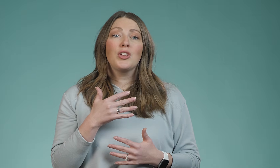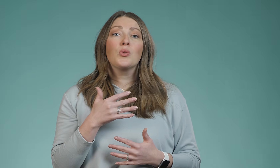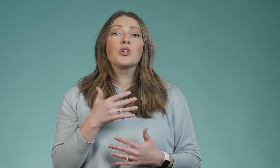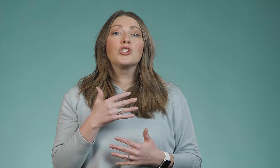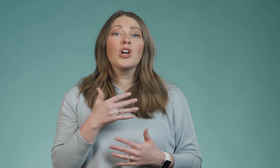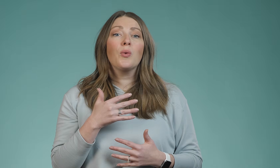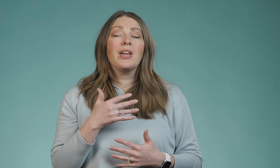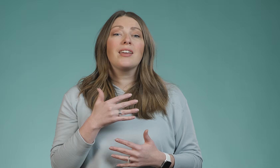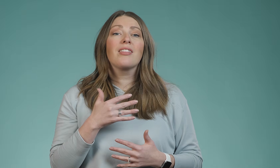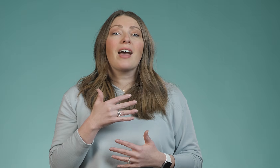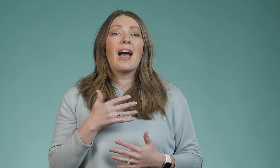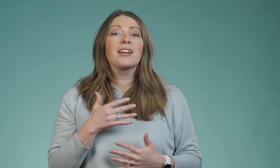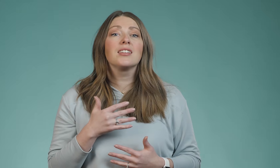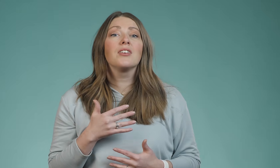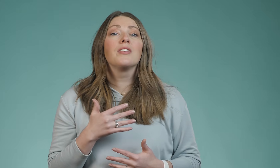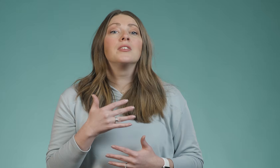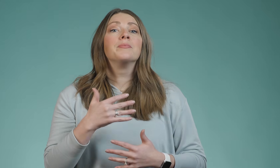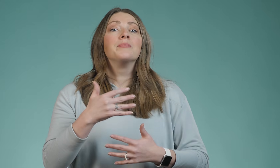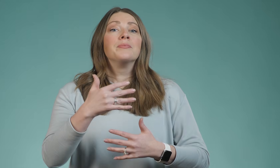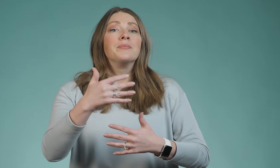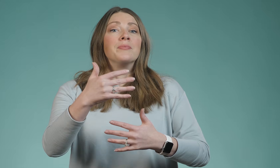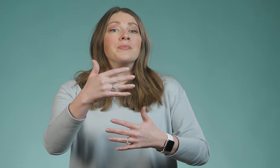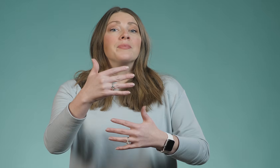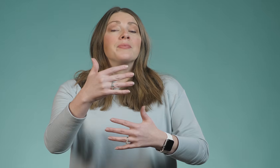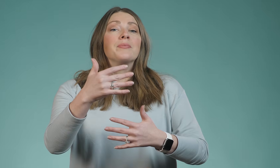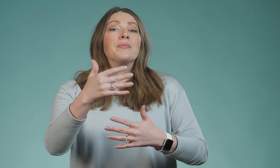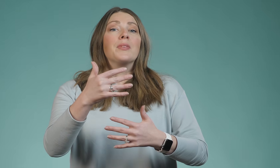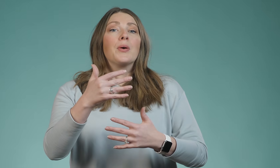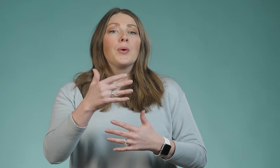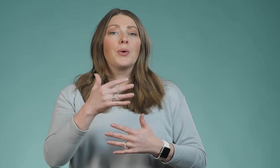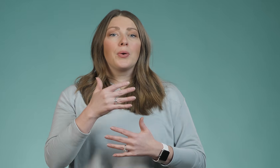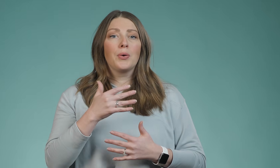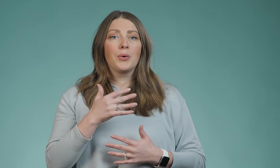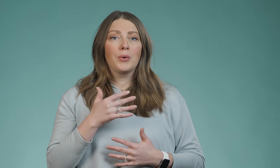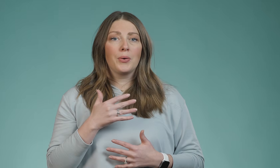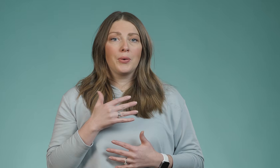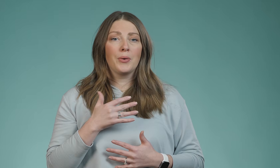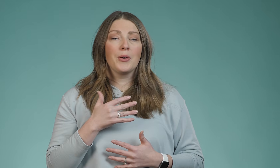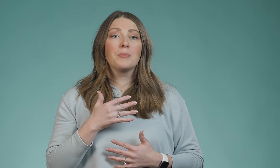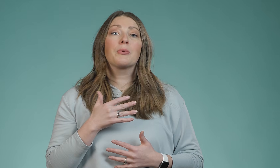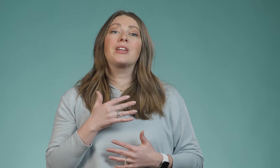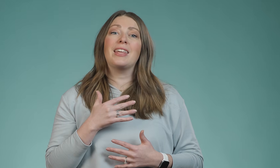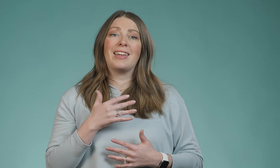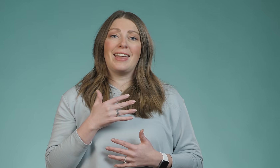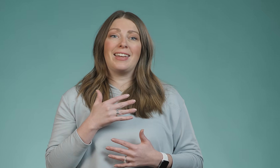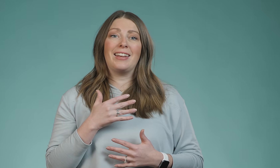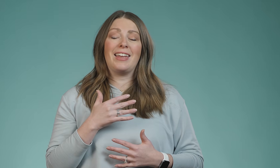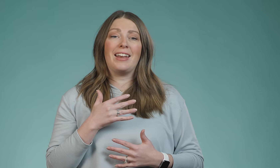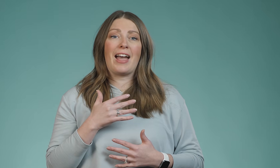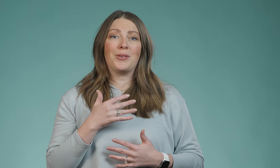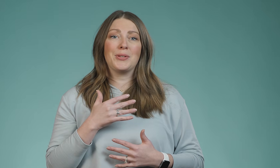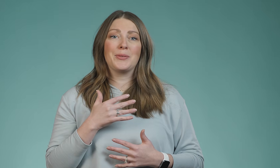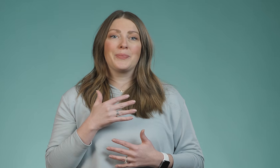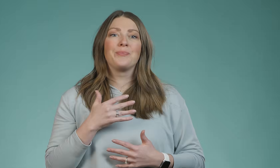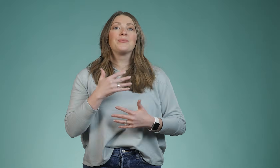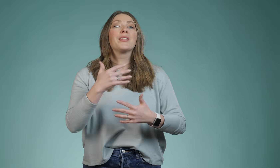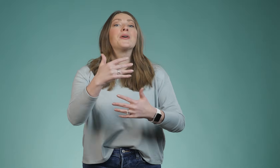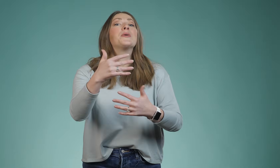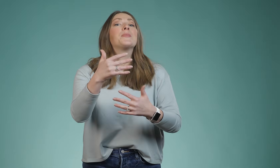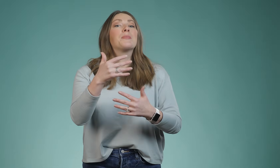You are showing the act of breathing in and out.